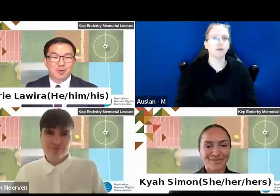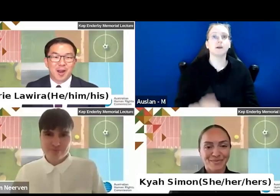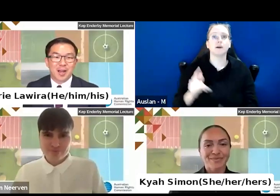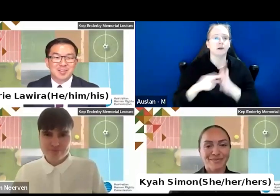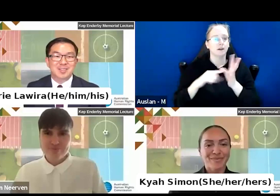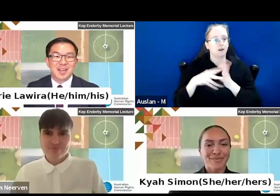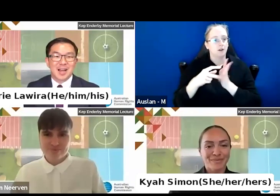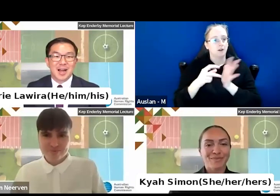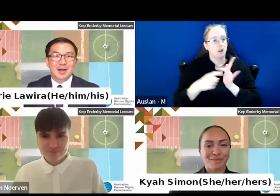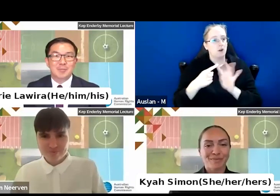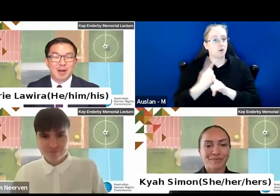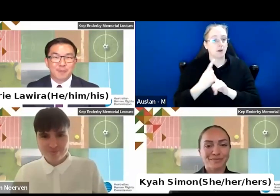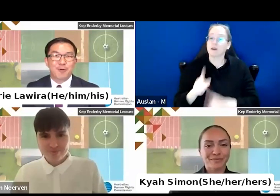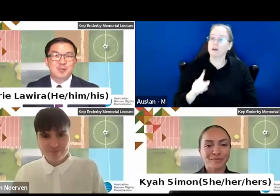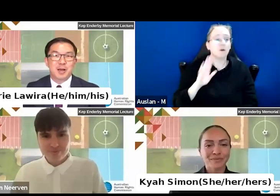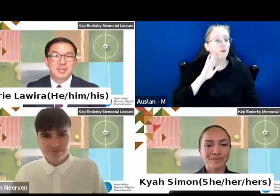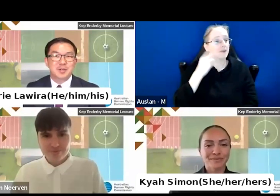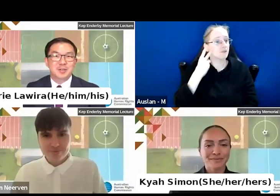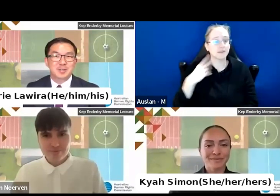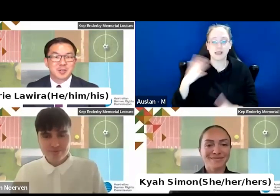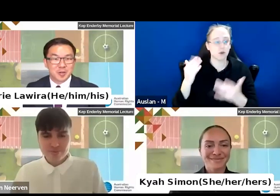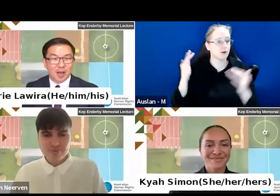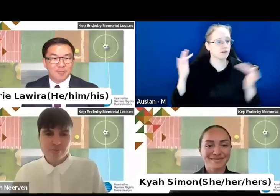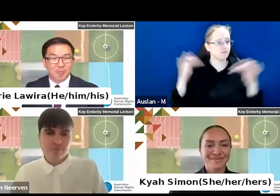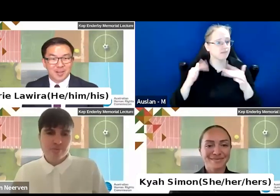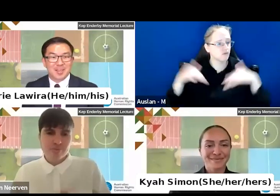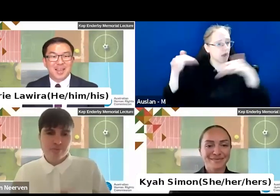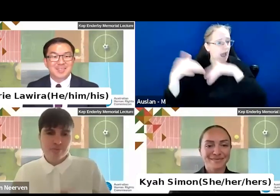crowds, great performance by the Matildas. We do love winners, I guess.